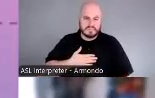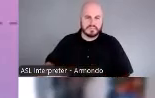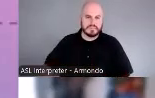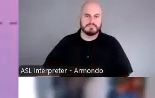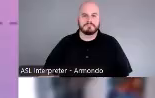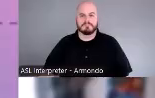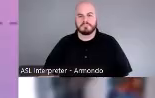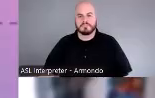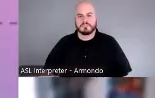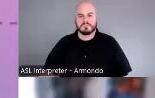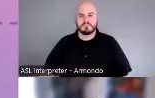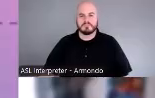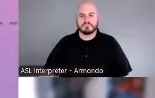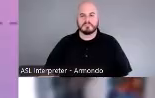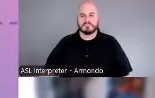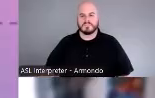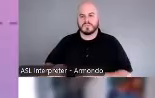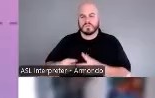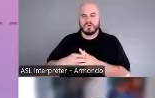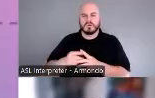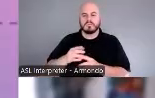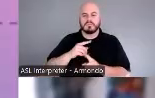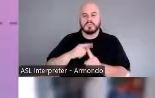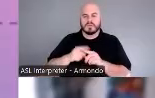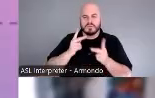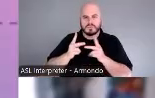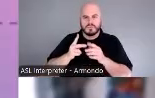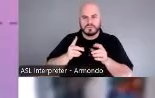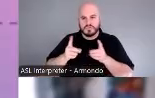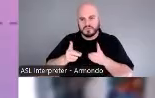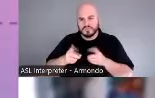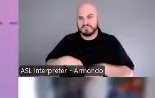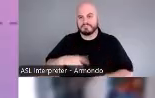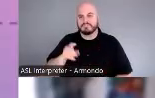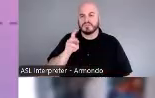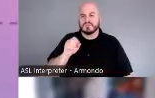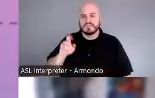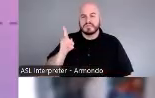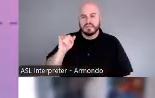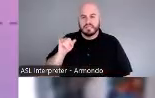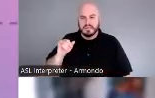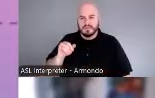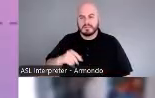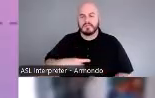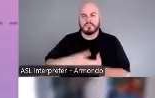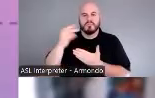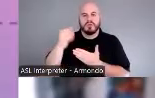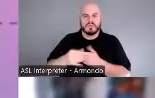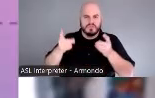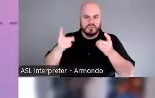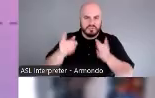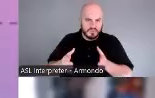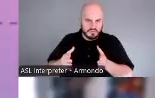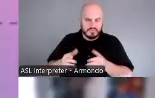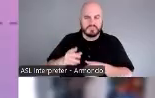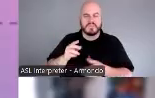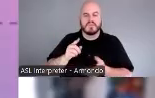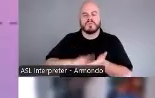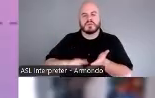I'll start with myself and a visual description. So my name is Krys Standley I'm a Project Director at the Research and Training Center